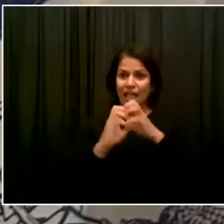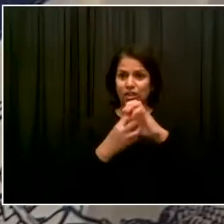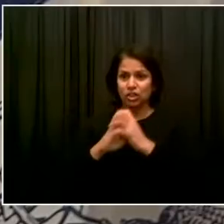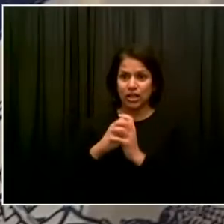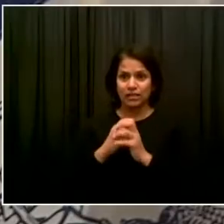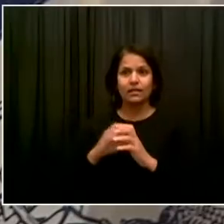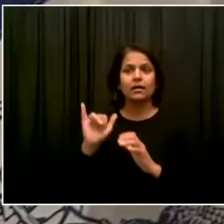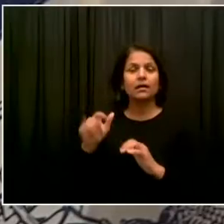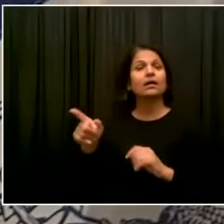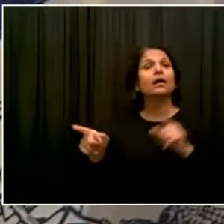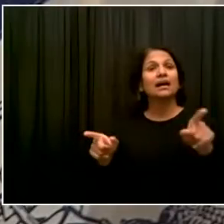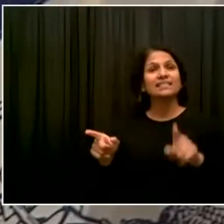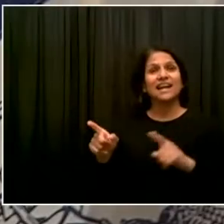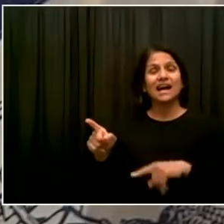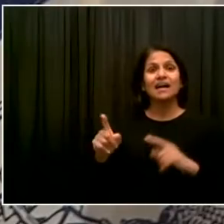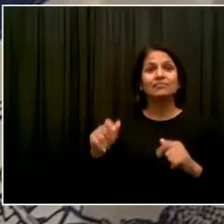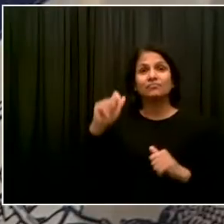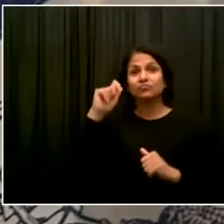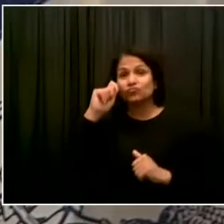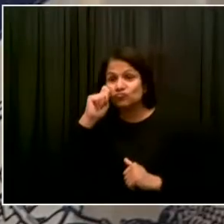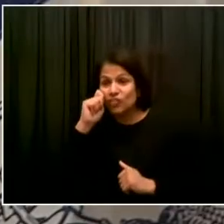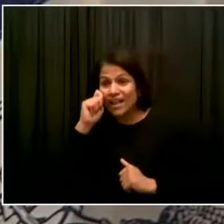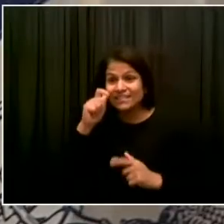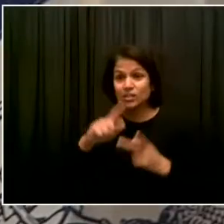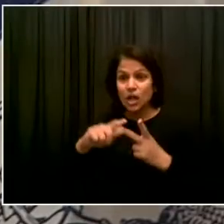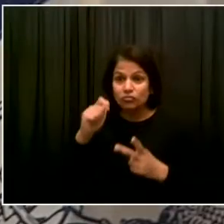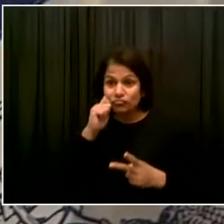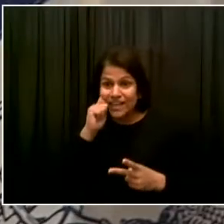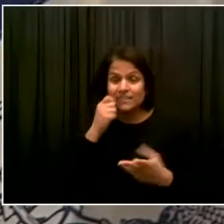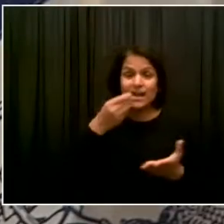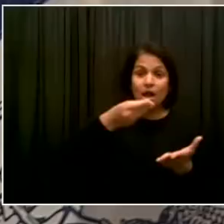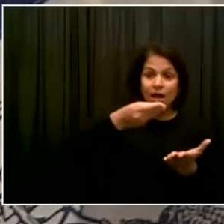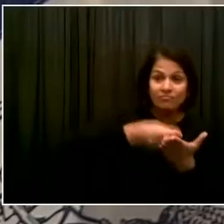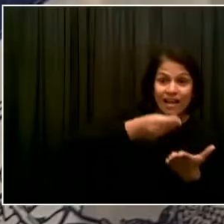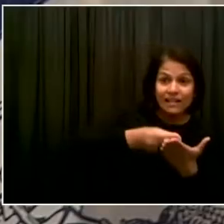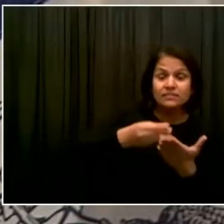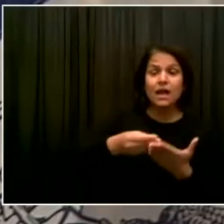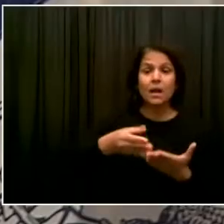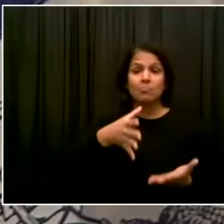LA THE AND ALWAYS FOCUSED ON THE CHALELNGES OF RACE AND CLASS